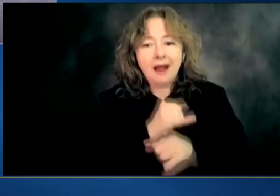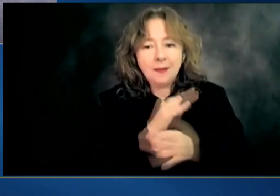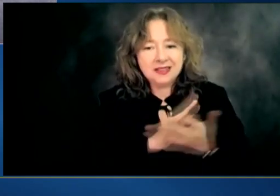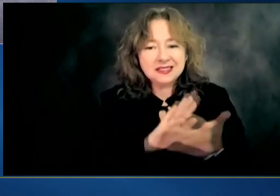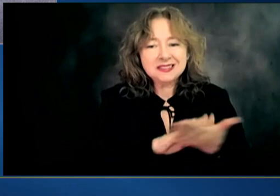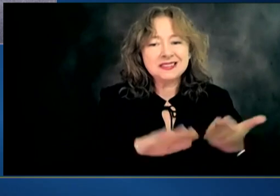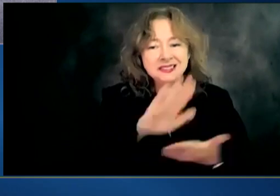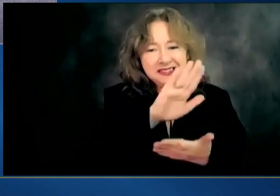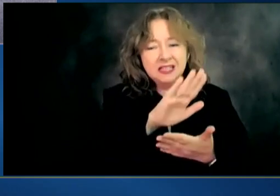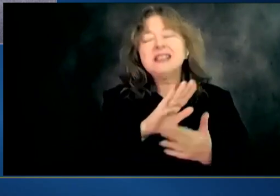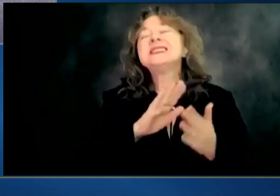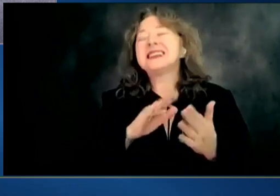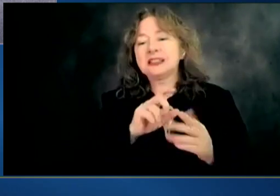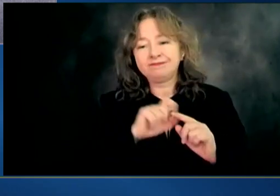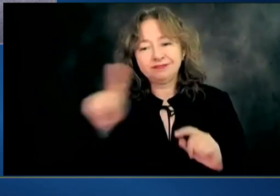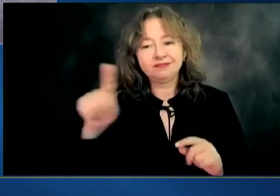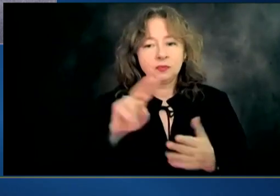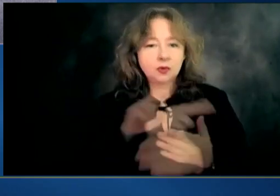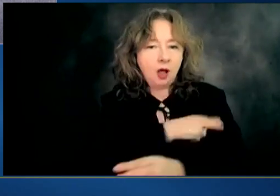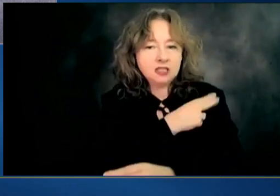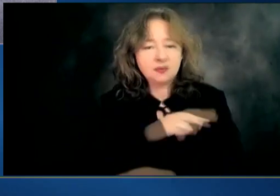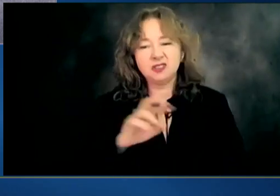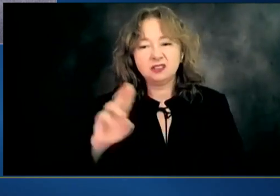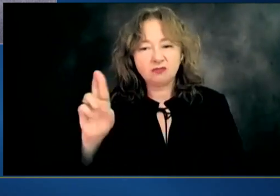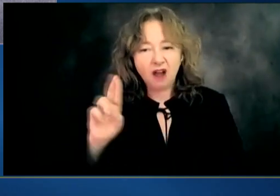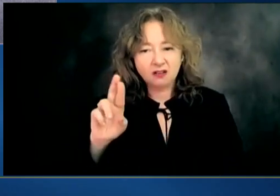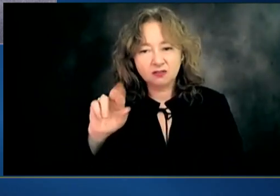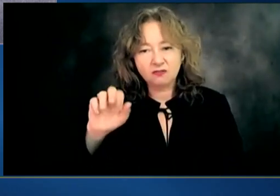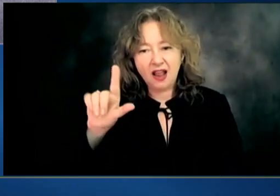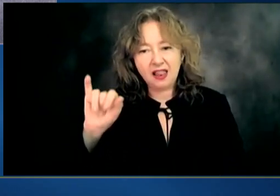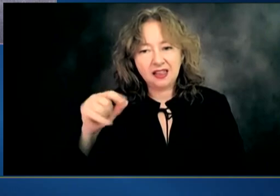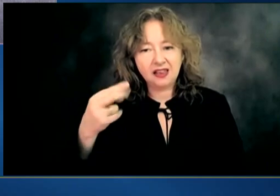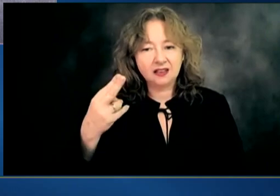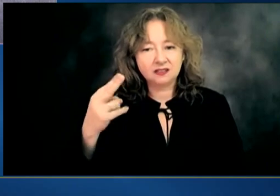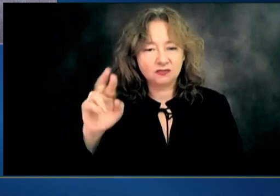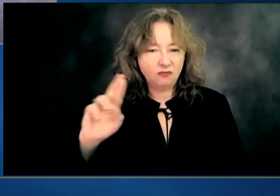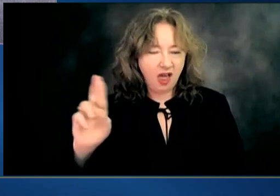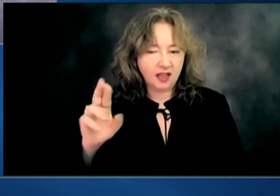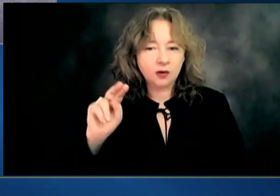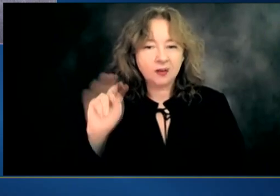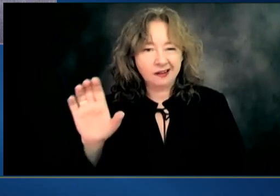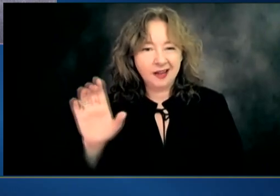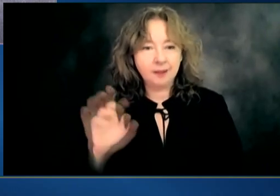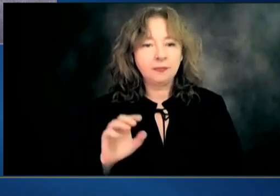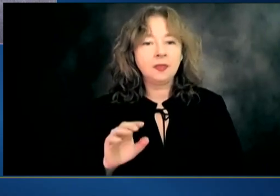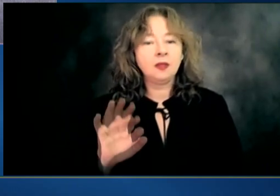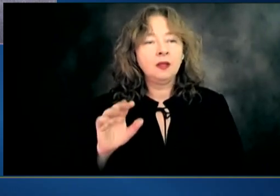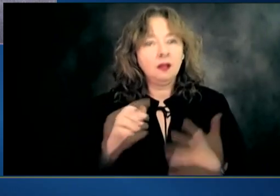in Raleigh. That went on for about three years. Of course, dealing with sickle cell disease was a